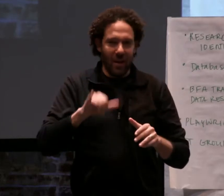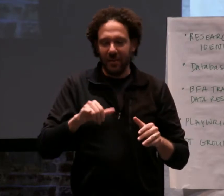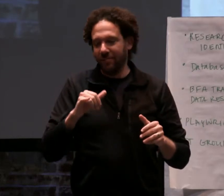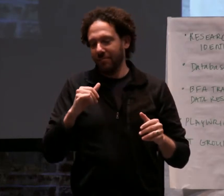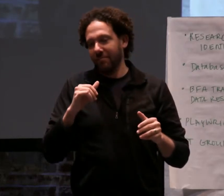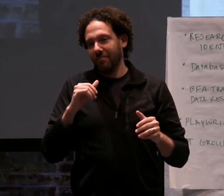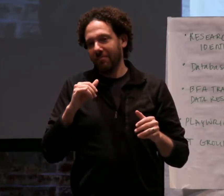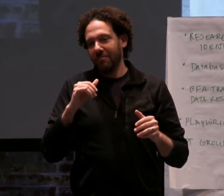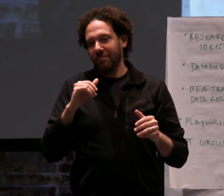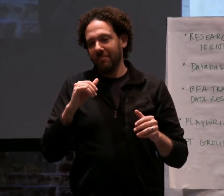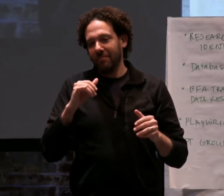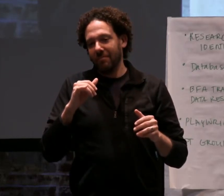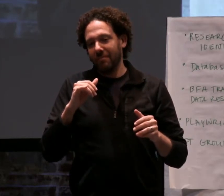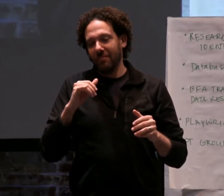And keep this group together.